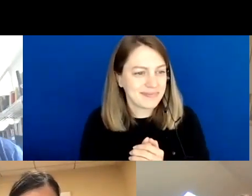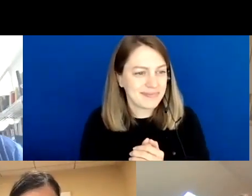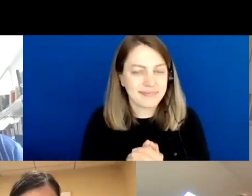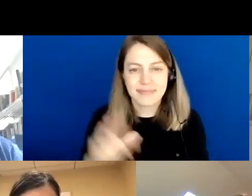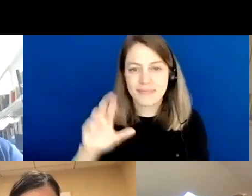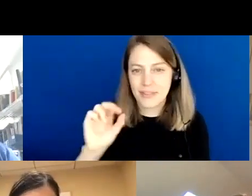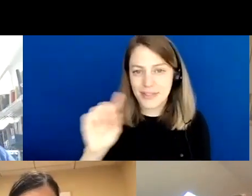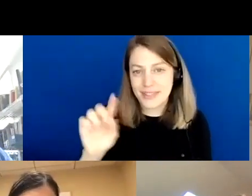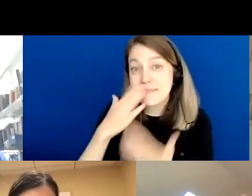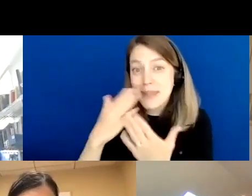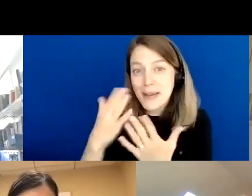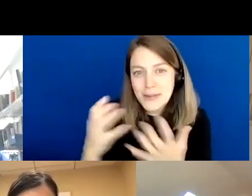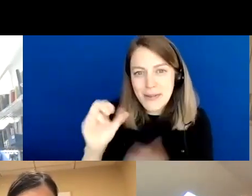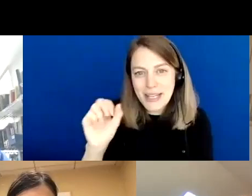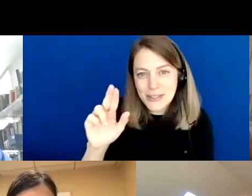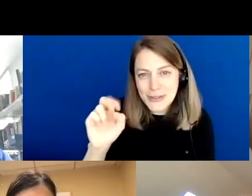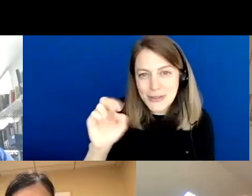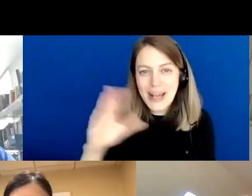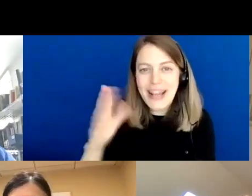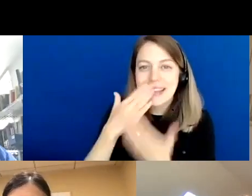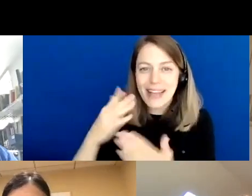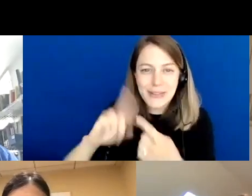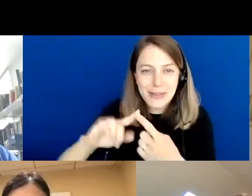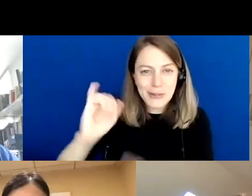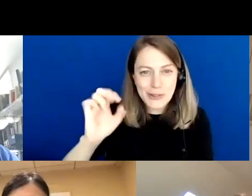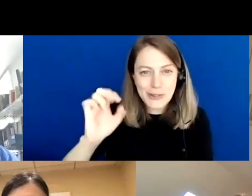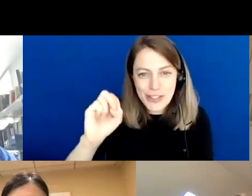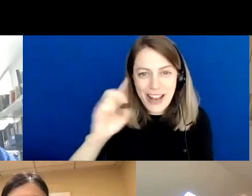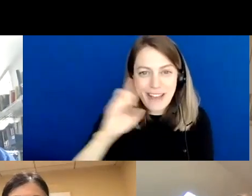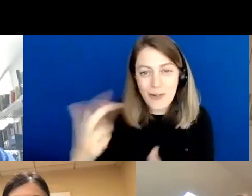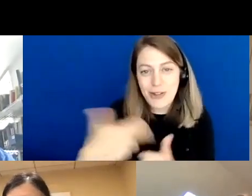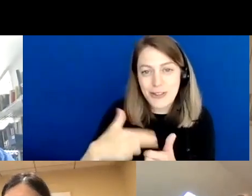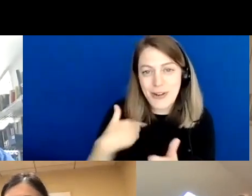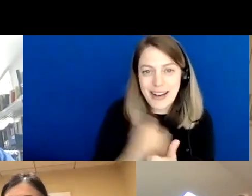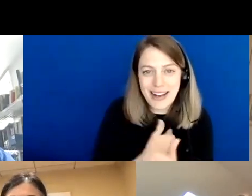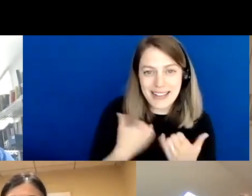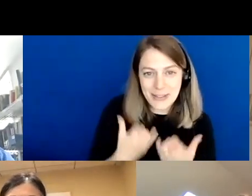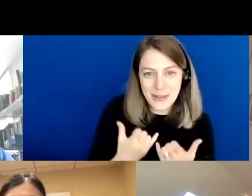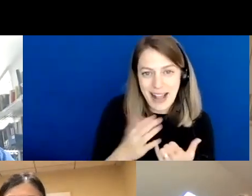and thank you for Jan for being here today and for our esteemed panelists and Ari,